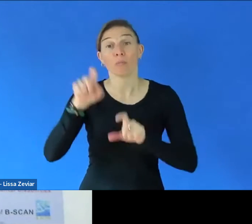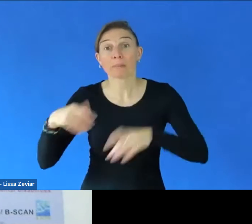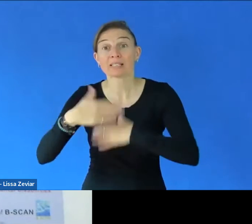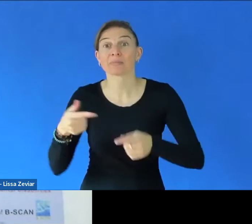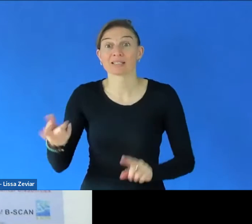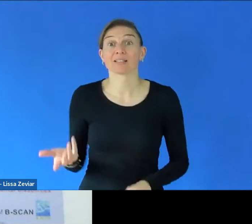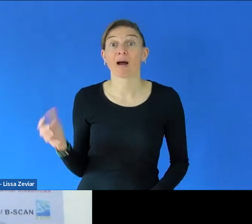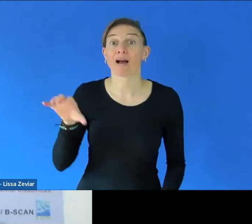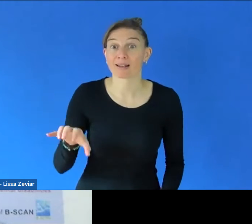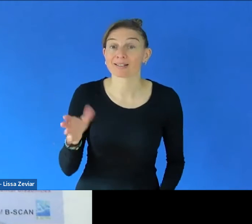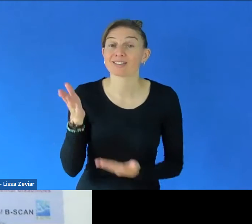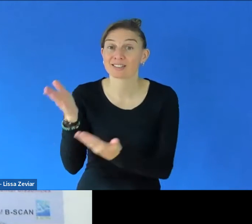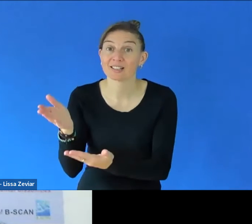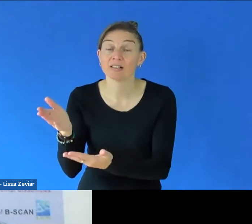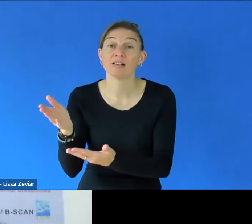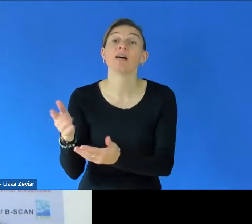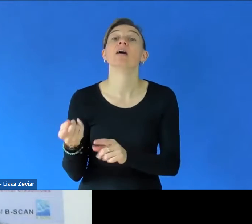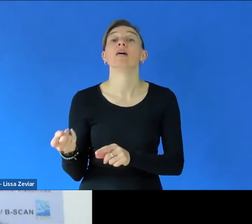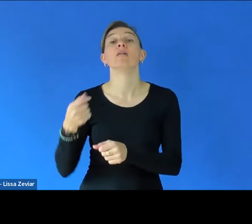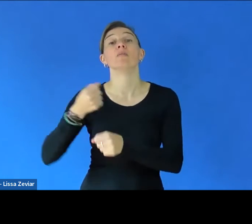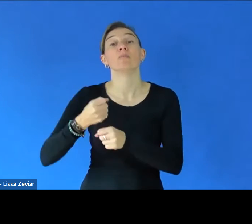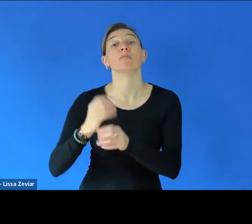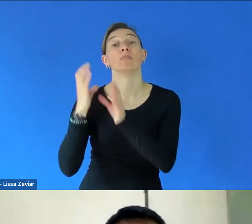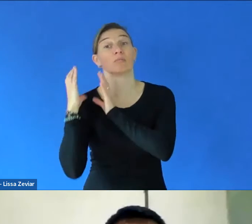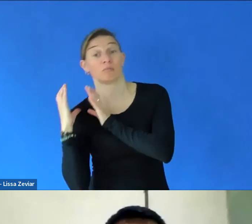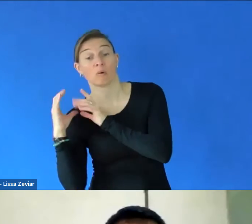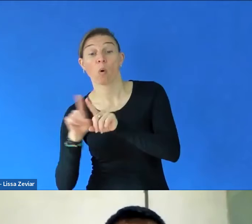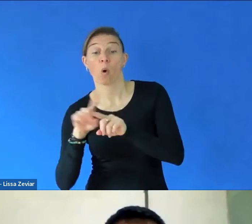In addition to her role is the secretariate of the network PNSP